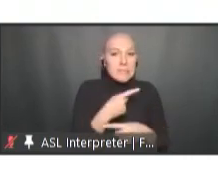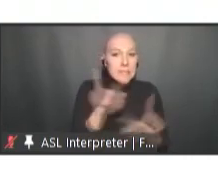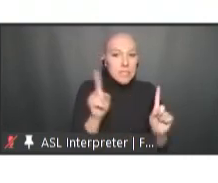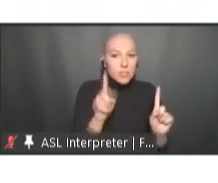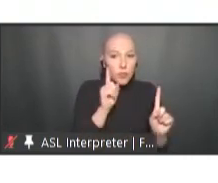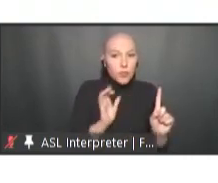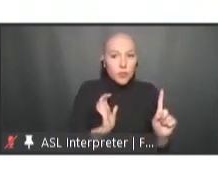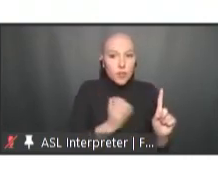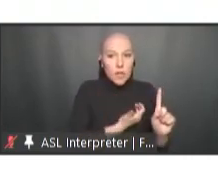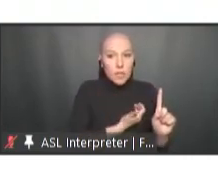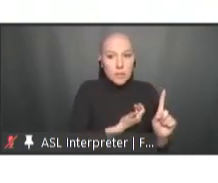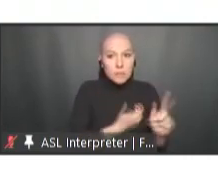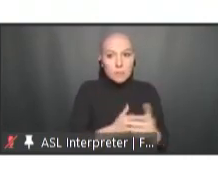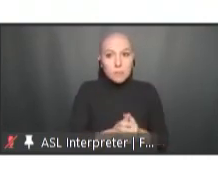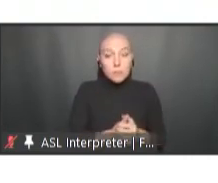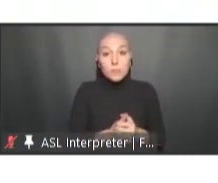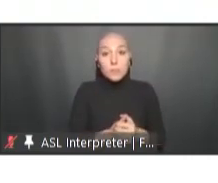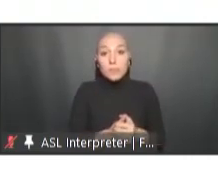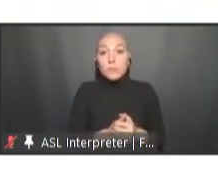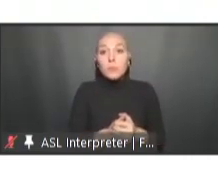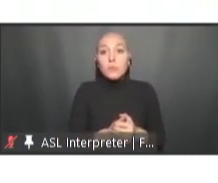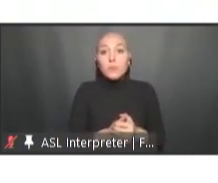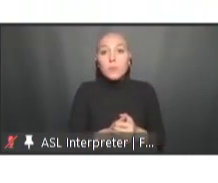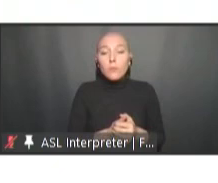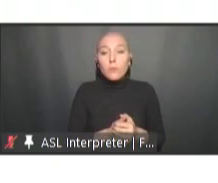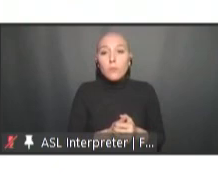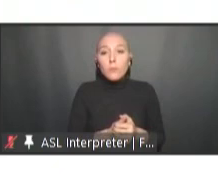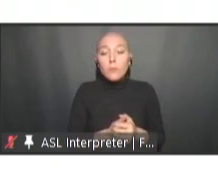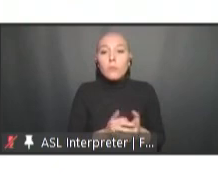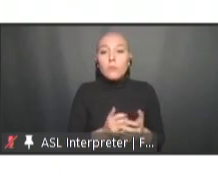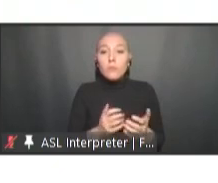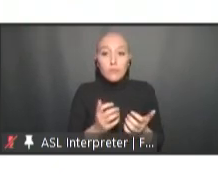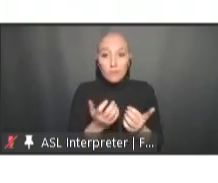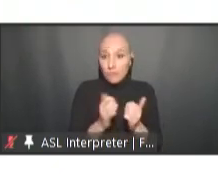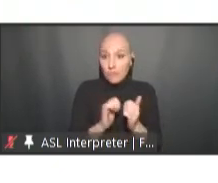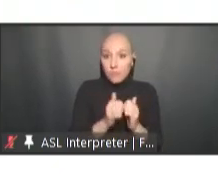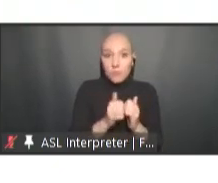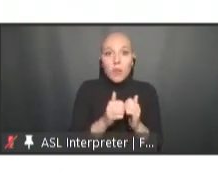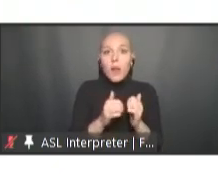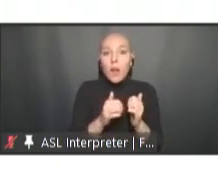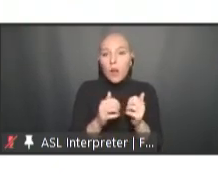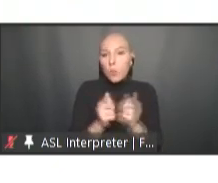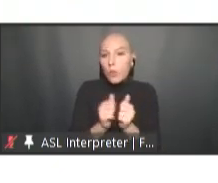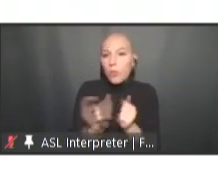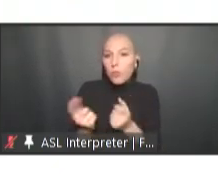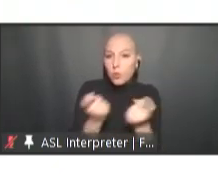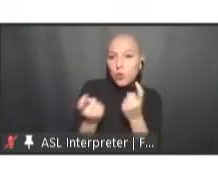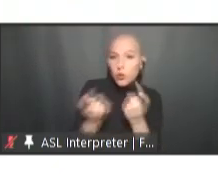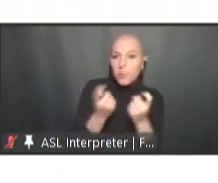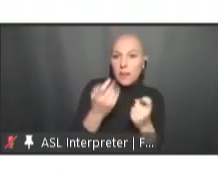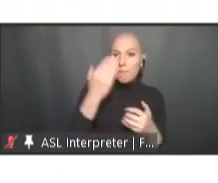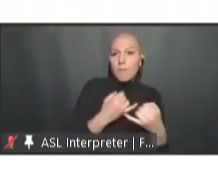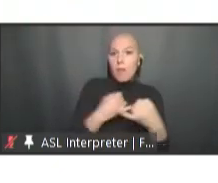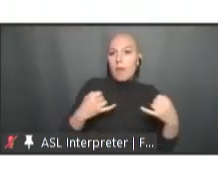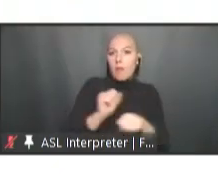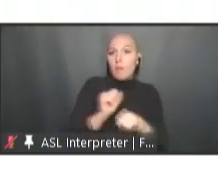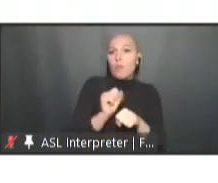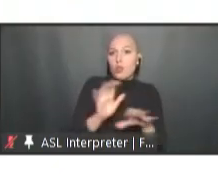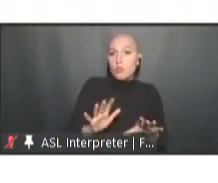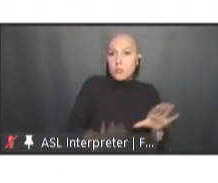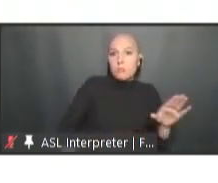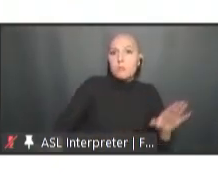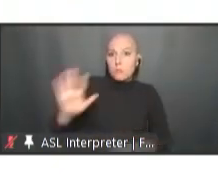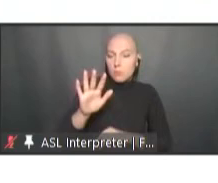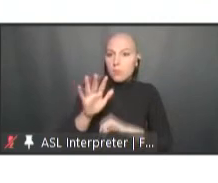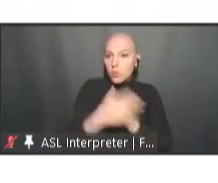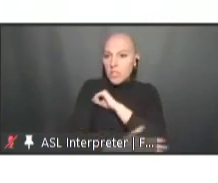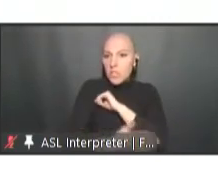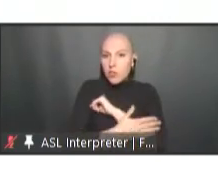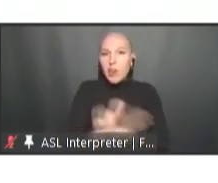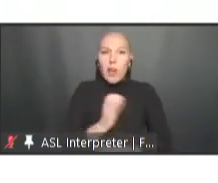to recruit frontline providers across the country, 43 official ambassadors, but many, many others who